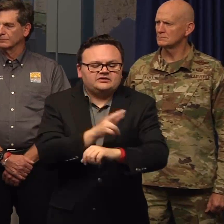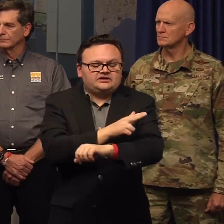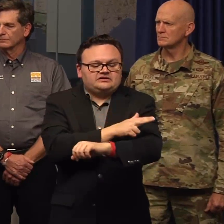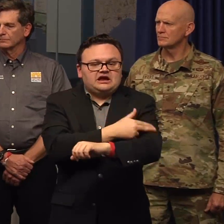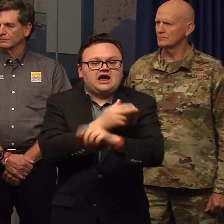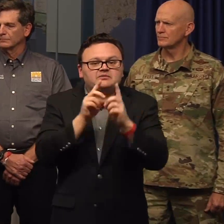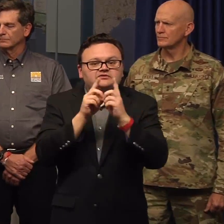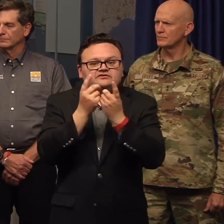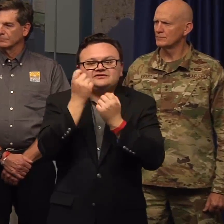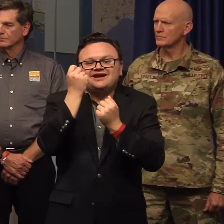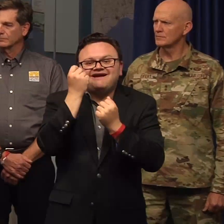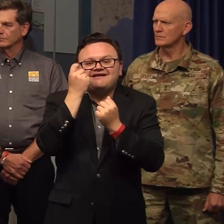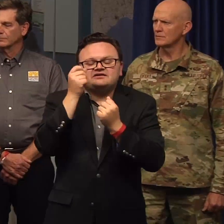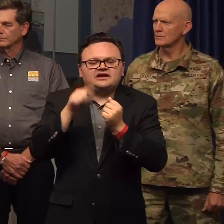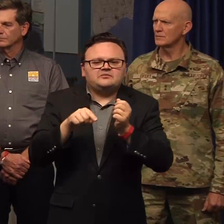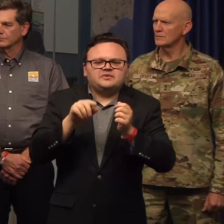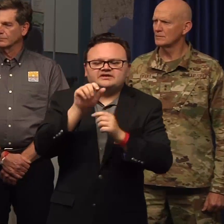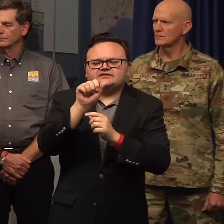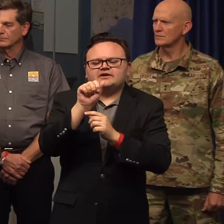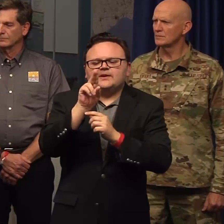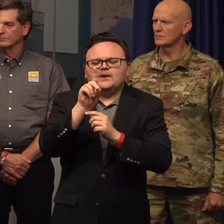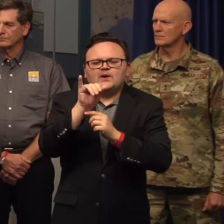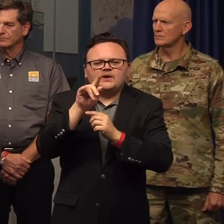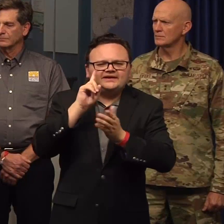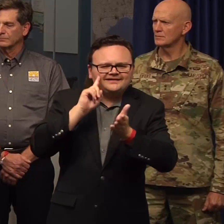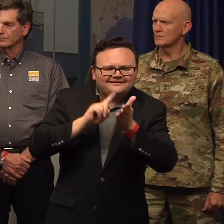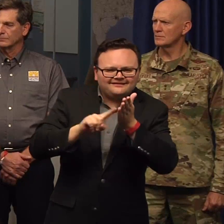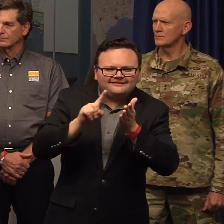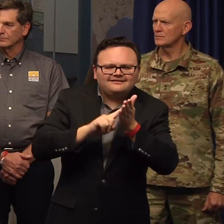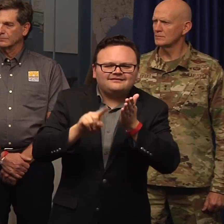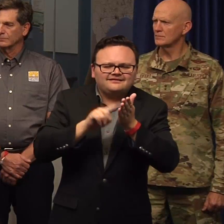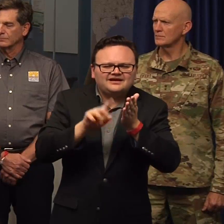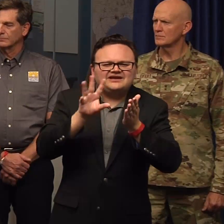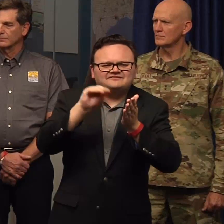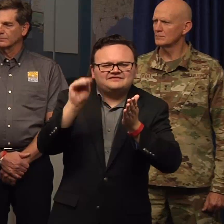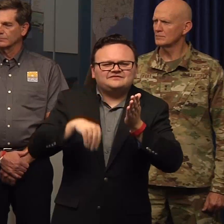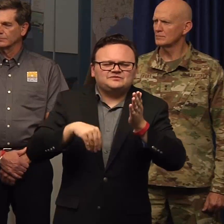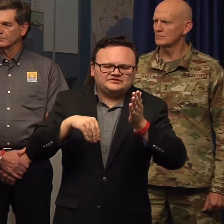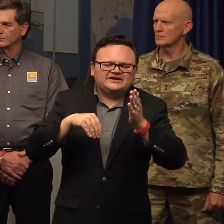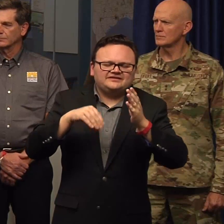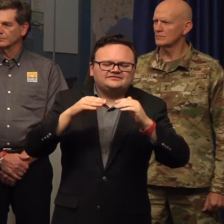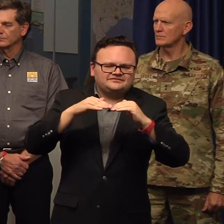HAVE NOT MET THE 50 PERCENT AUDITING THRESHOLD TO RECEIVE FUNDS. THE RESULT OF THAT WORK HAS BEEN THAT BASED ON THOSE